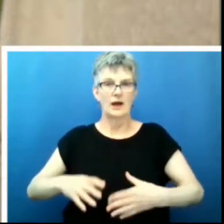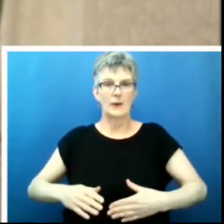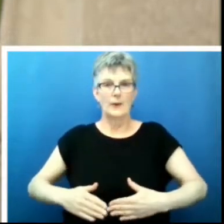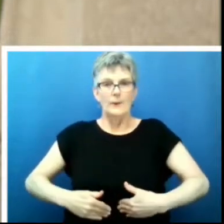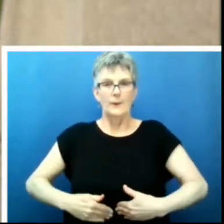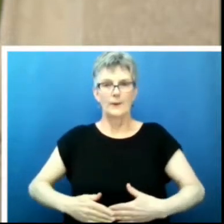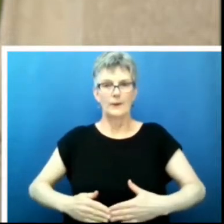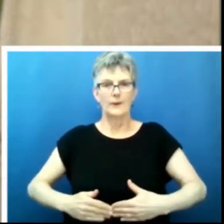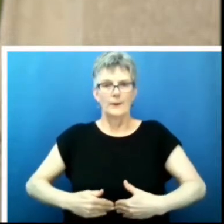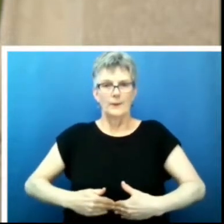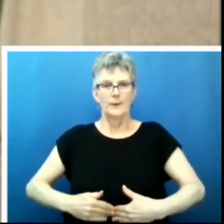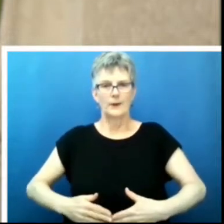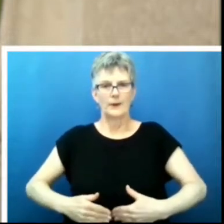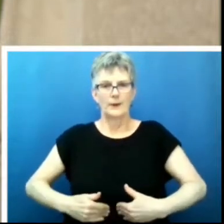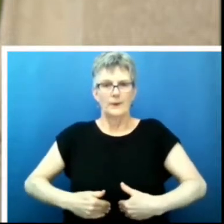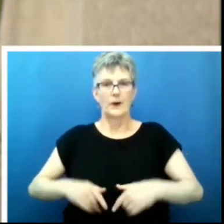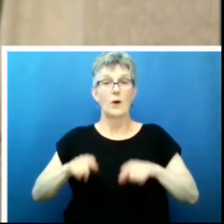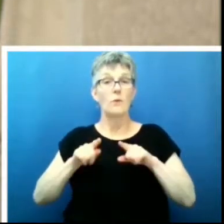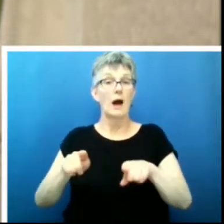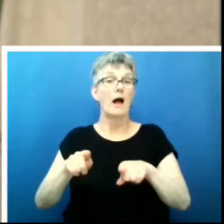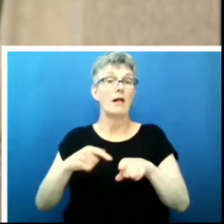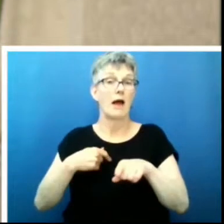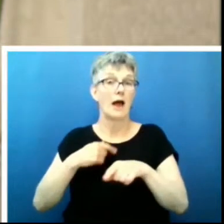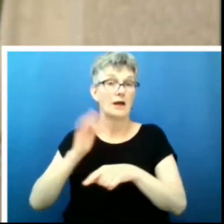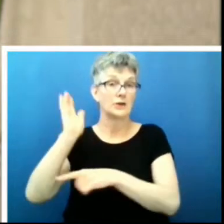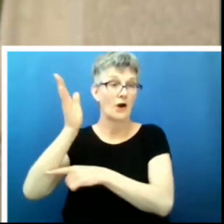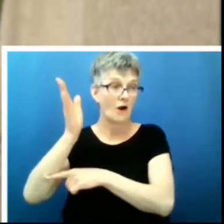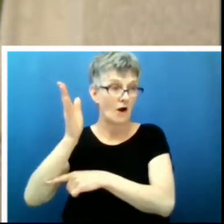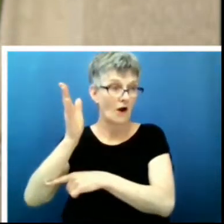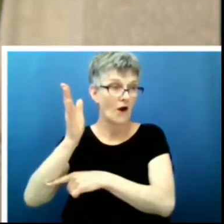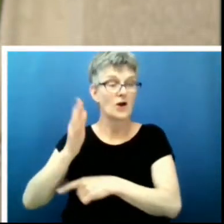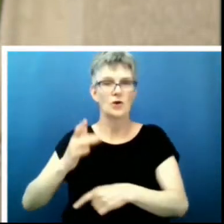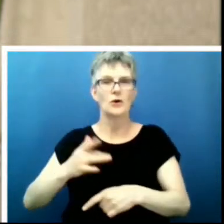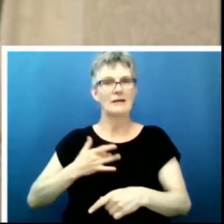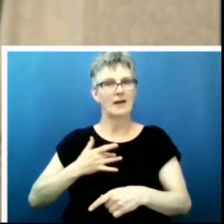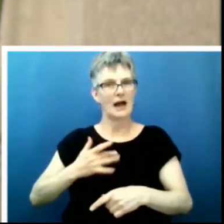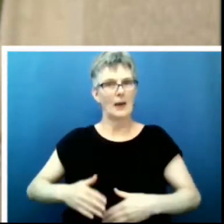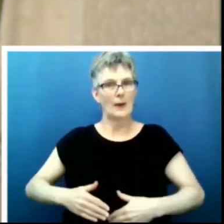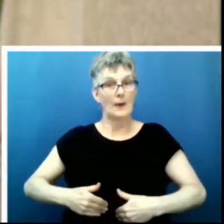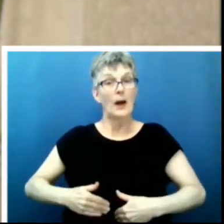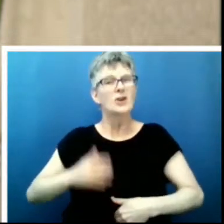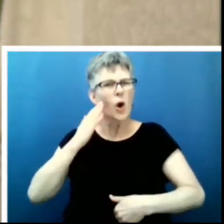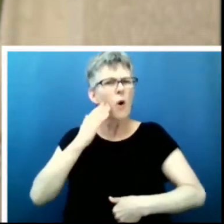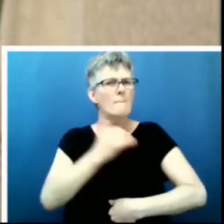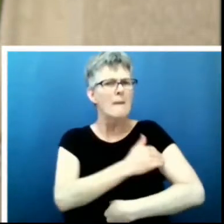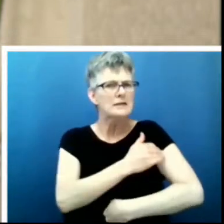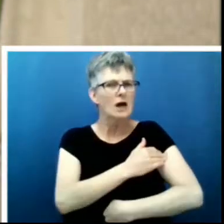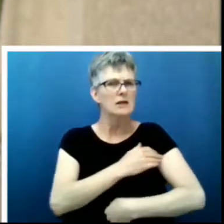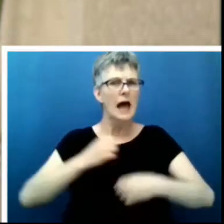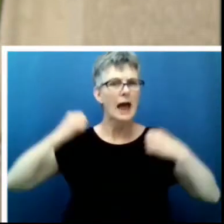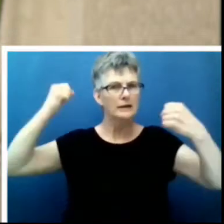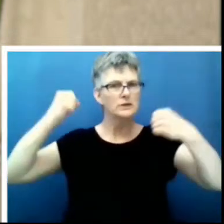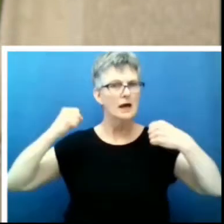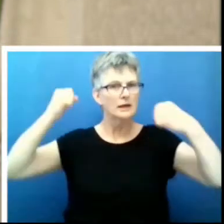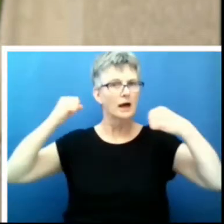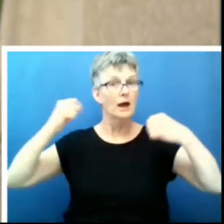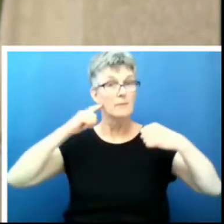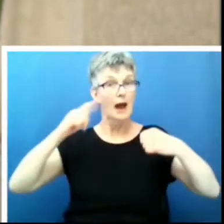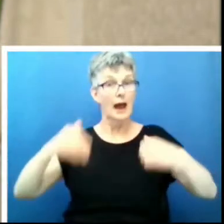and start to feel and generate that heat. We often exercise our muscles but how often do we exercise our organs?